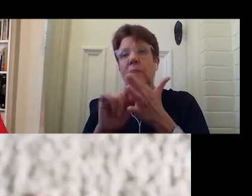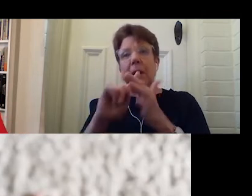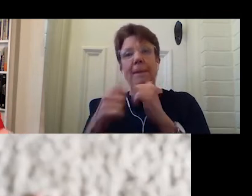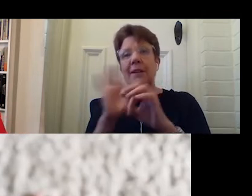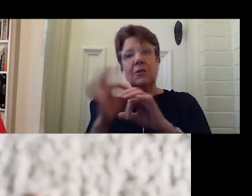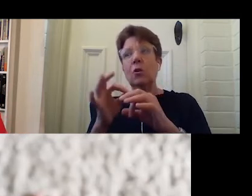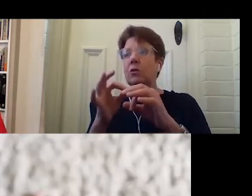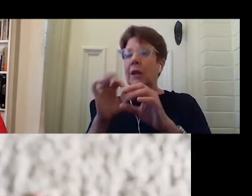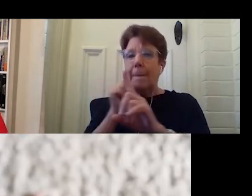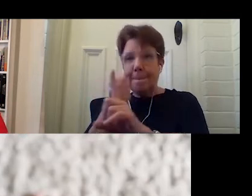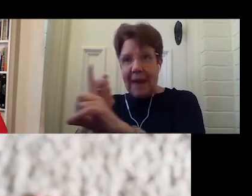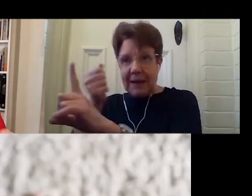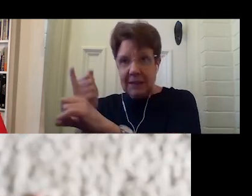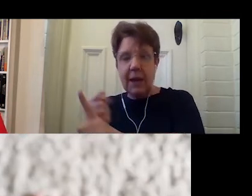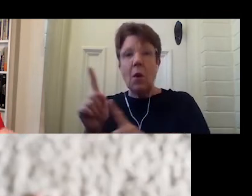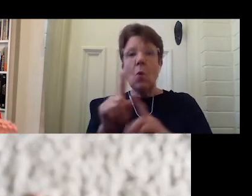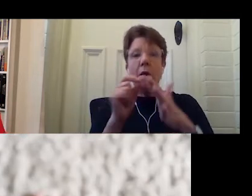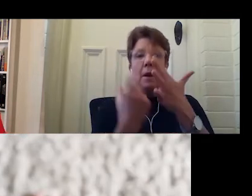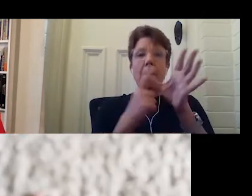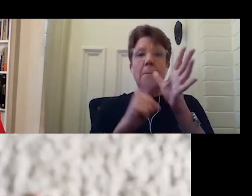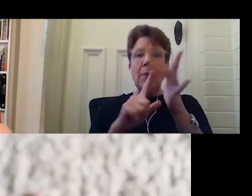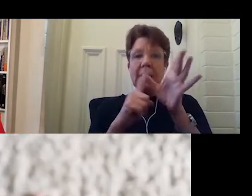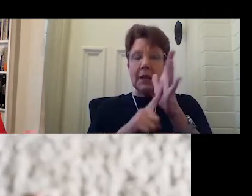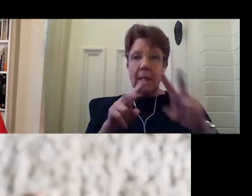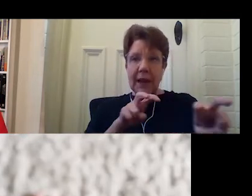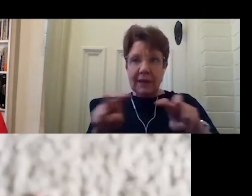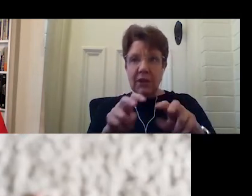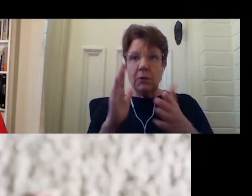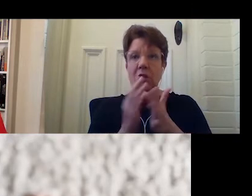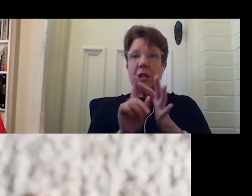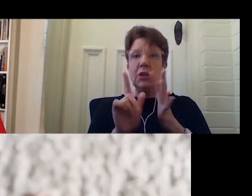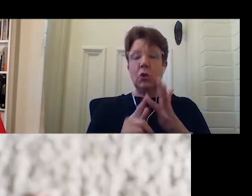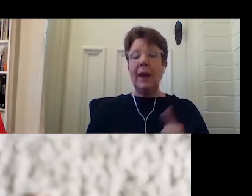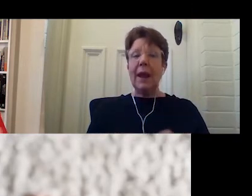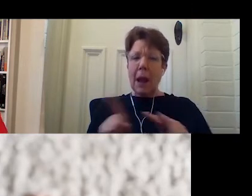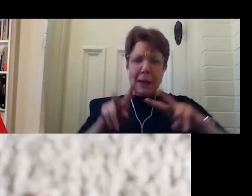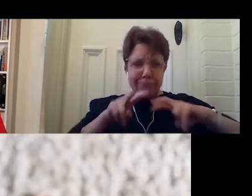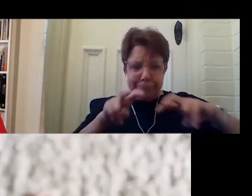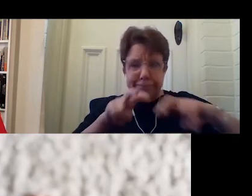practical activities are undertaking as well? Interrogate those, audit